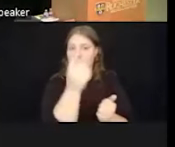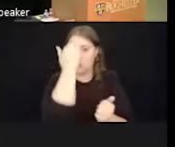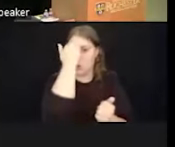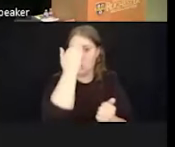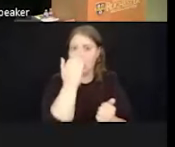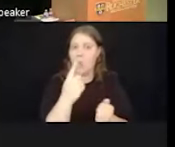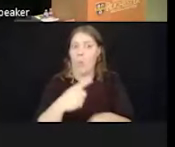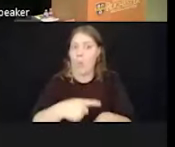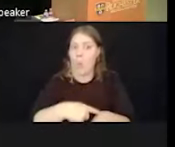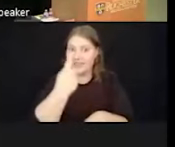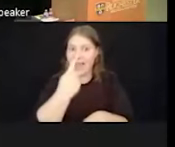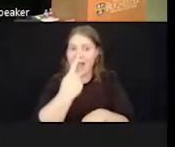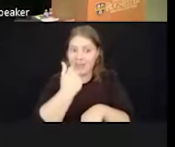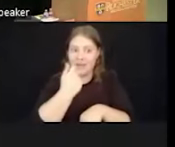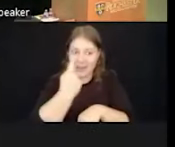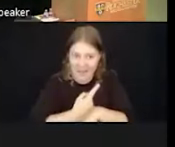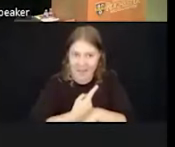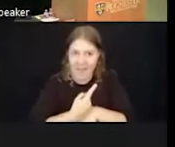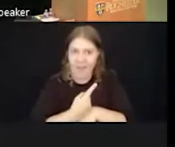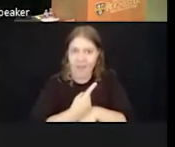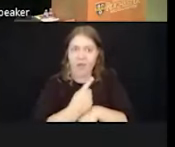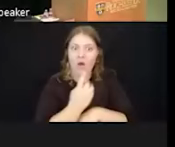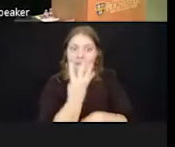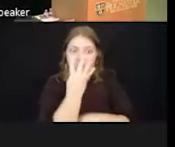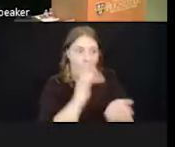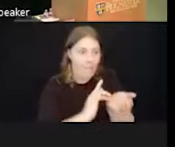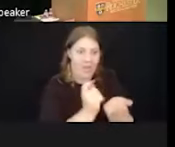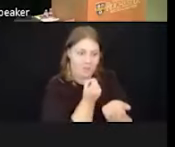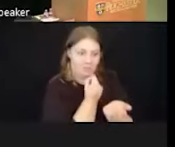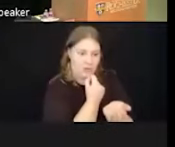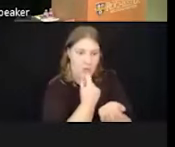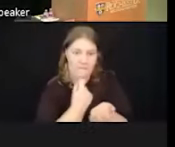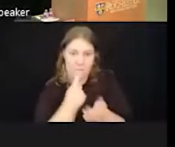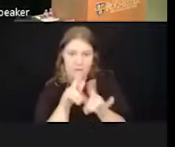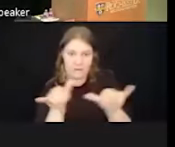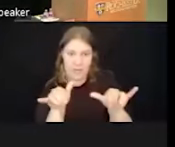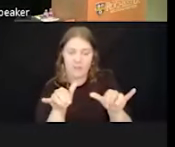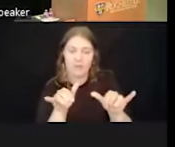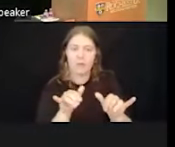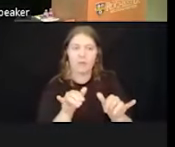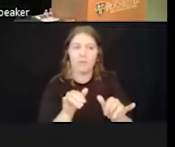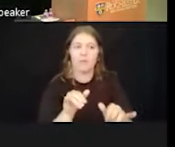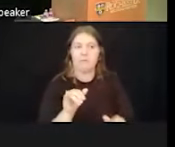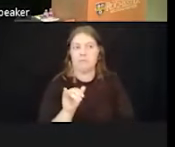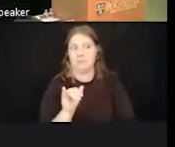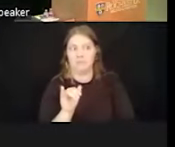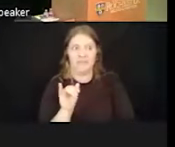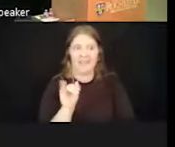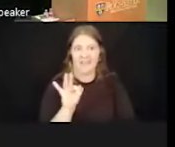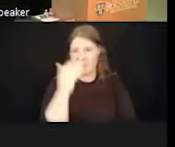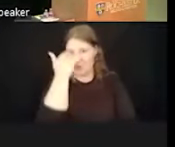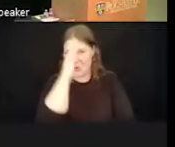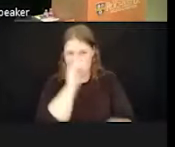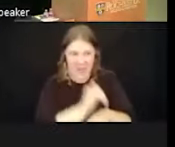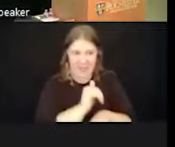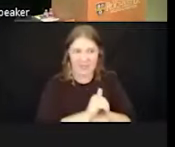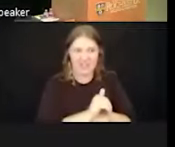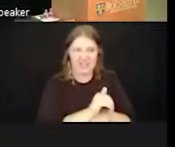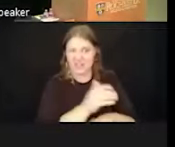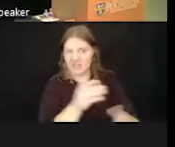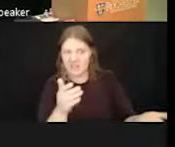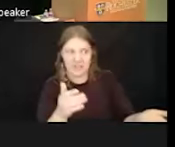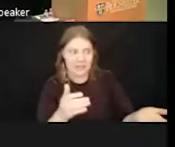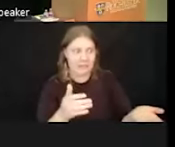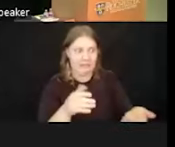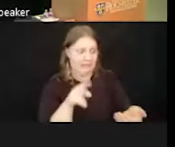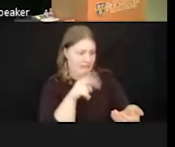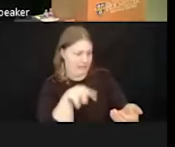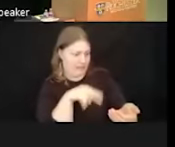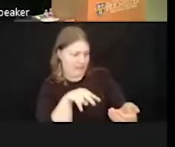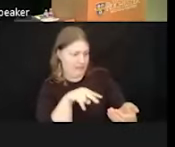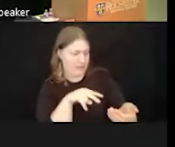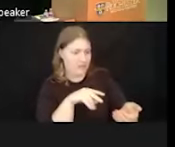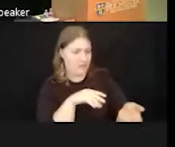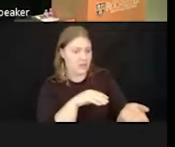take four of those pills now you do something as simple as not no English in Spanish o nce is